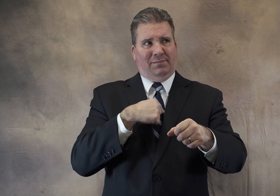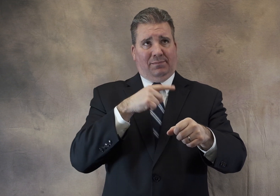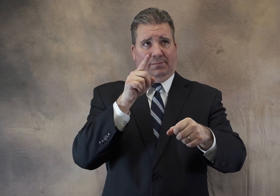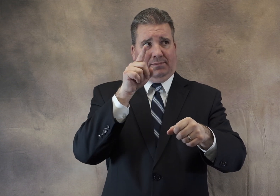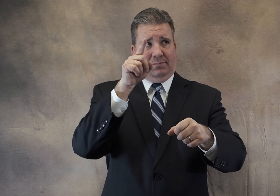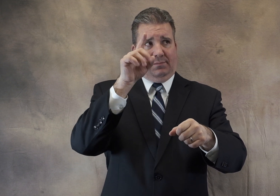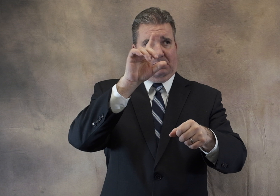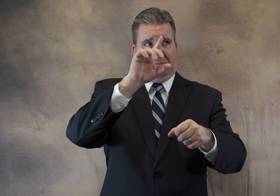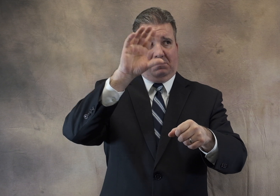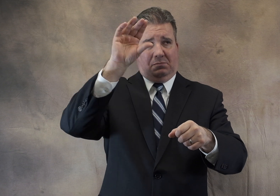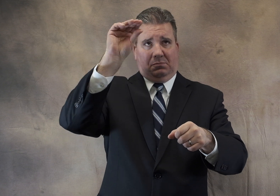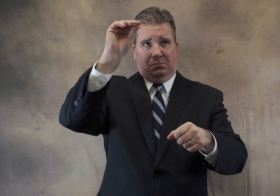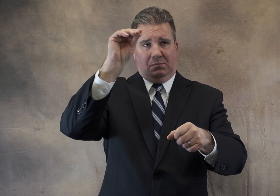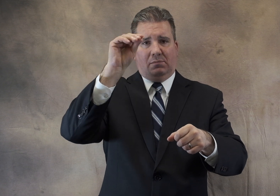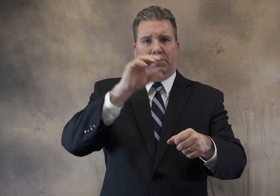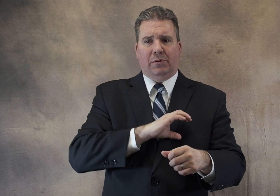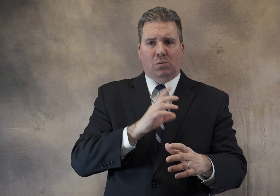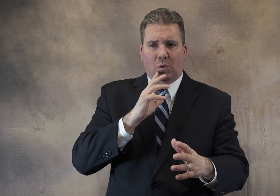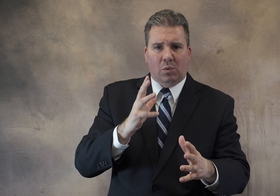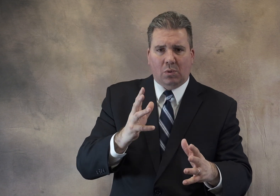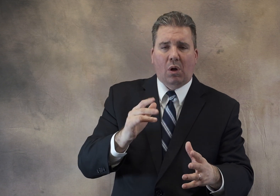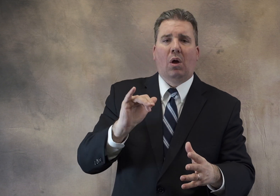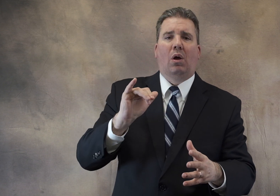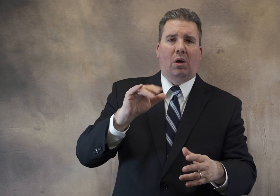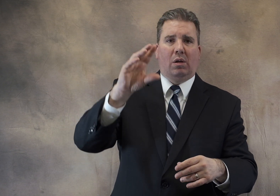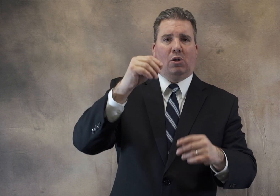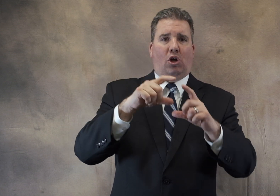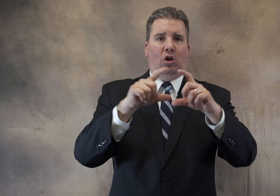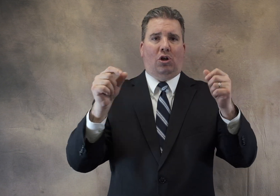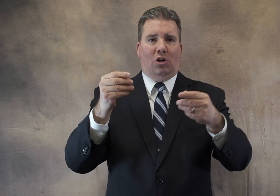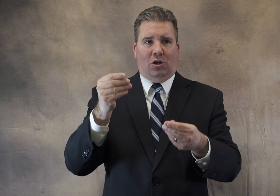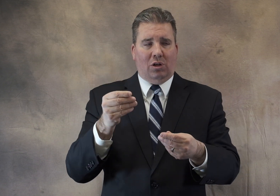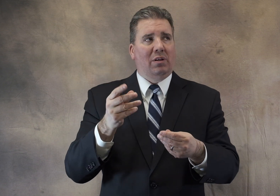When the officer has reached your window, slowly gesture that you would like to retrieve